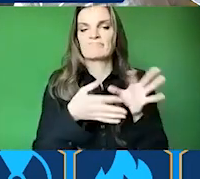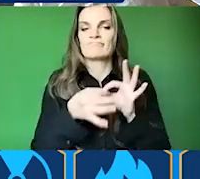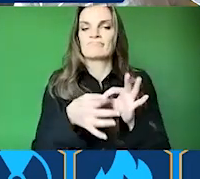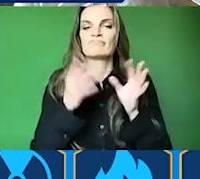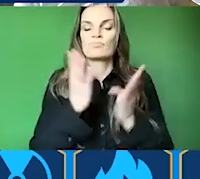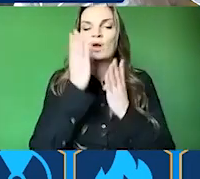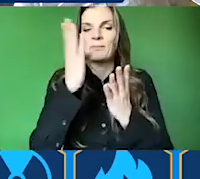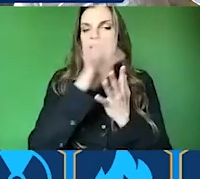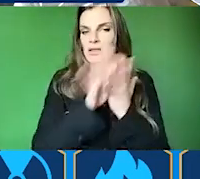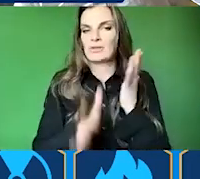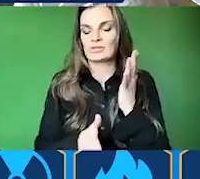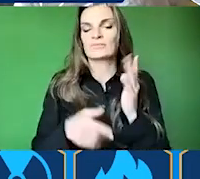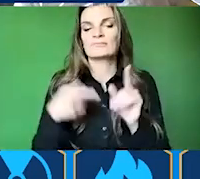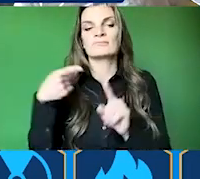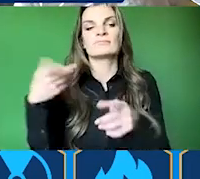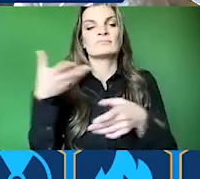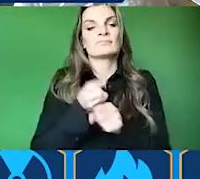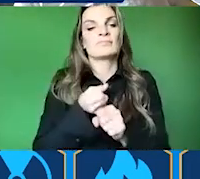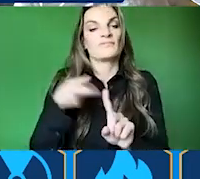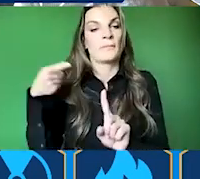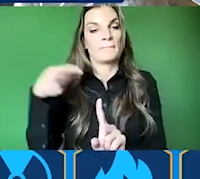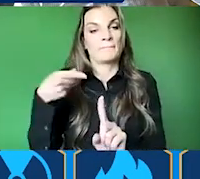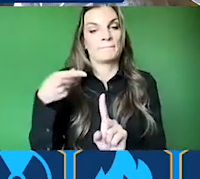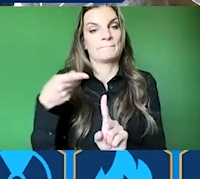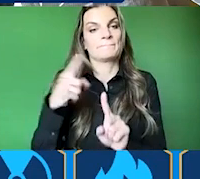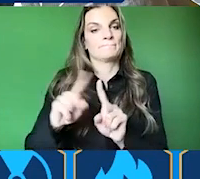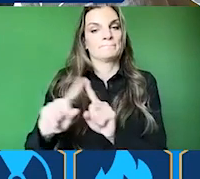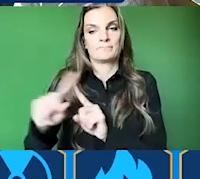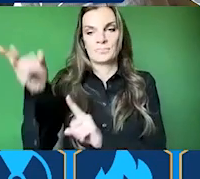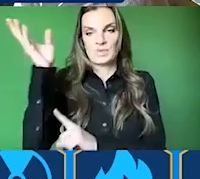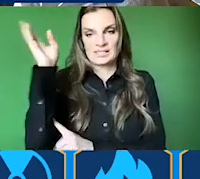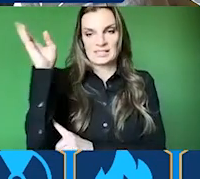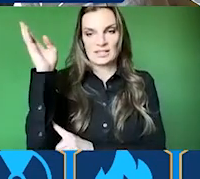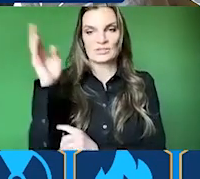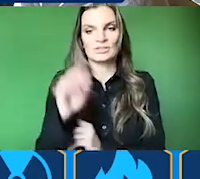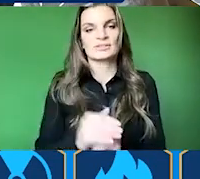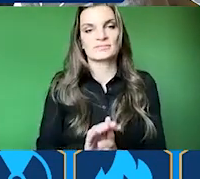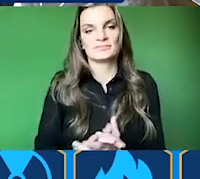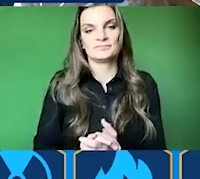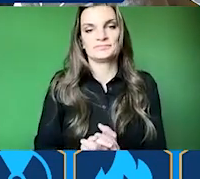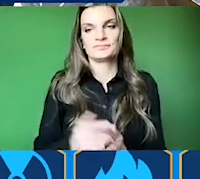summed up from both from really all of our presentations together. And I don't have time to go through these